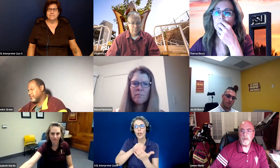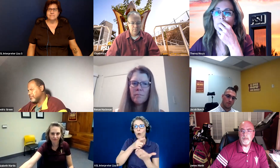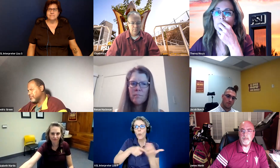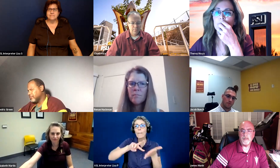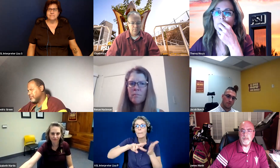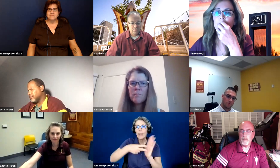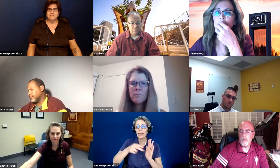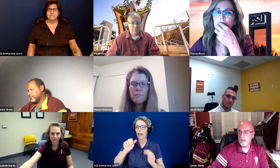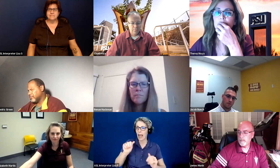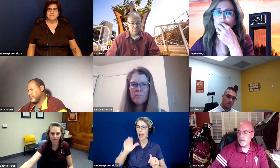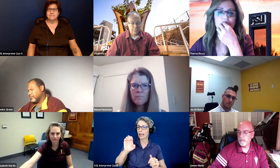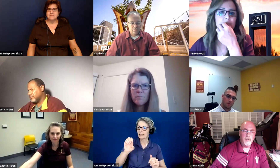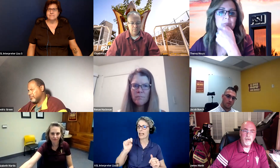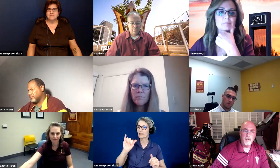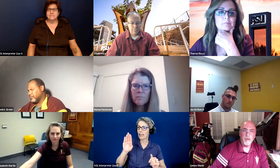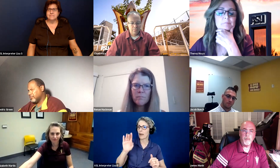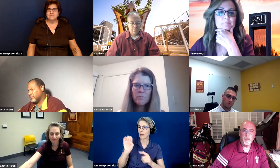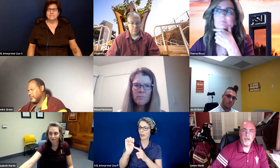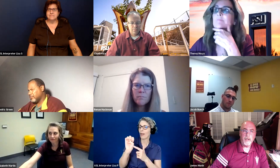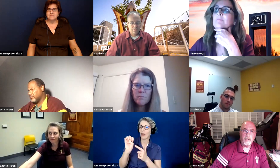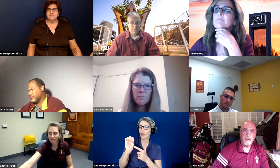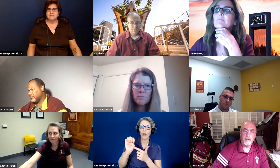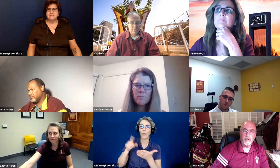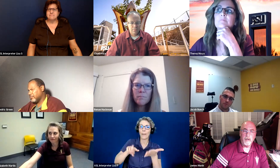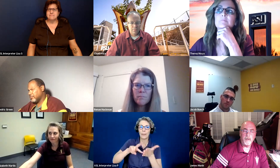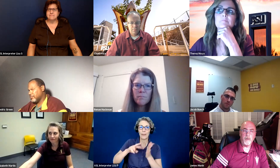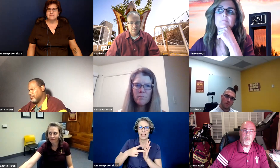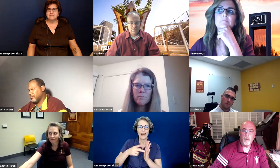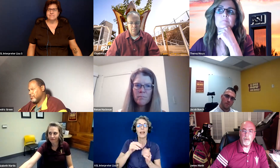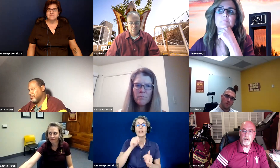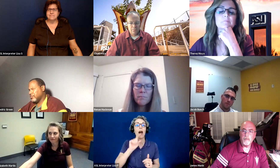of putting in a door opener from the exterior,